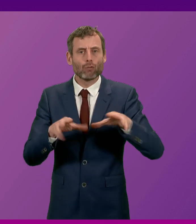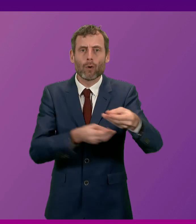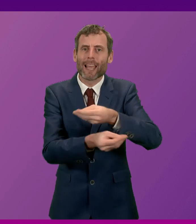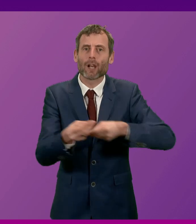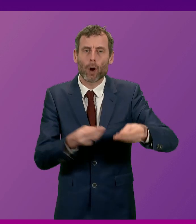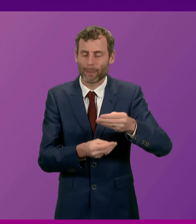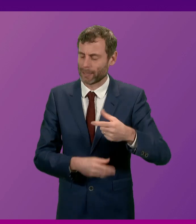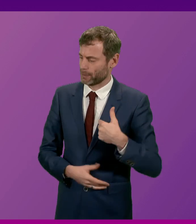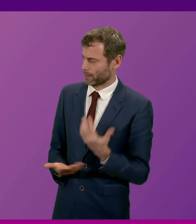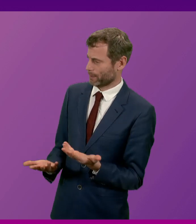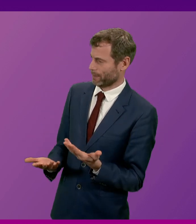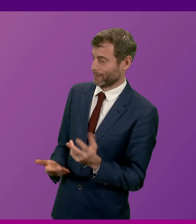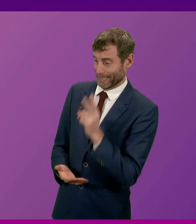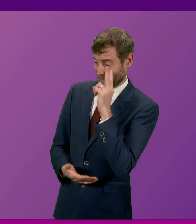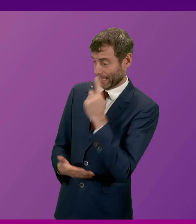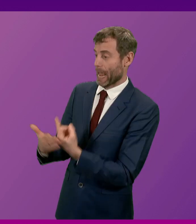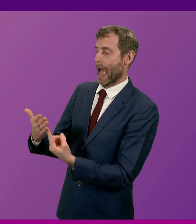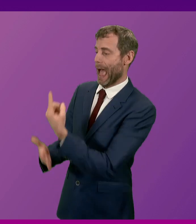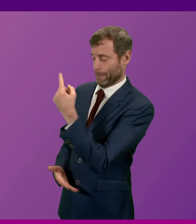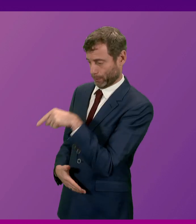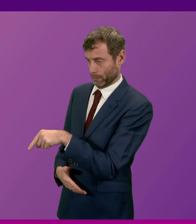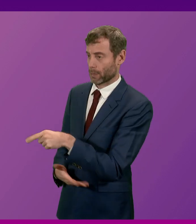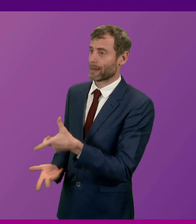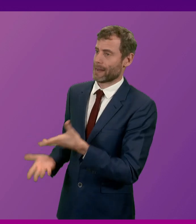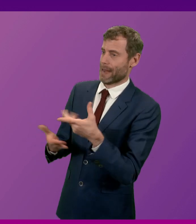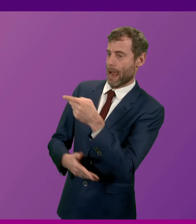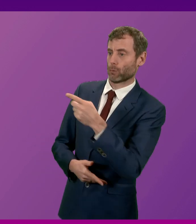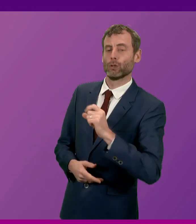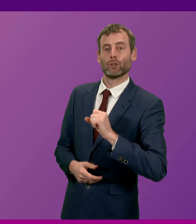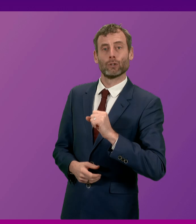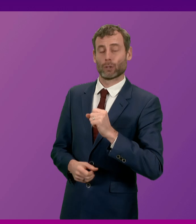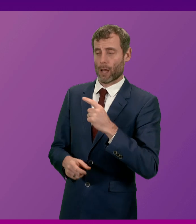his Government’s support for rural Scotland amid the latest Westminster turmoil?